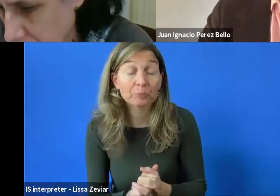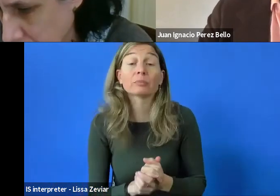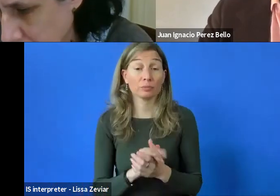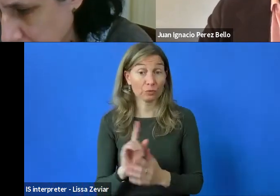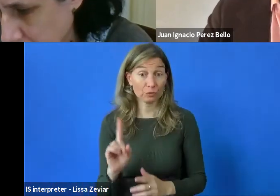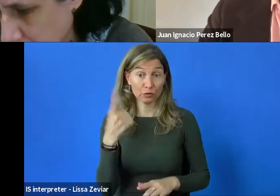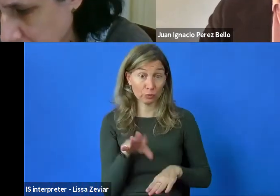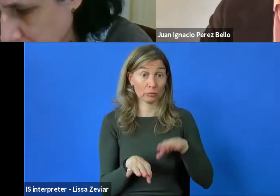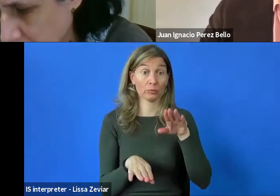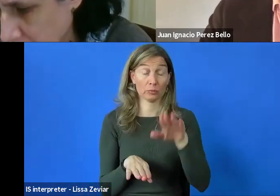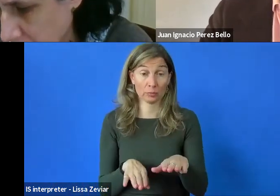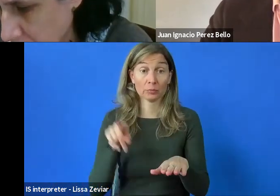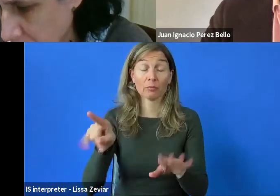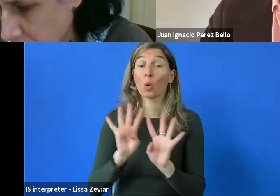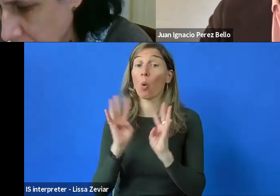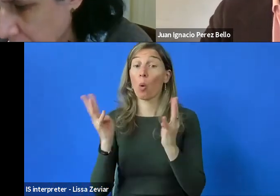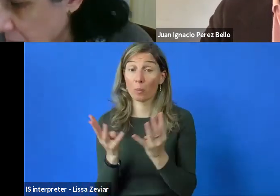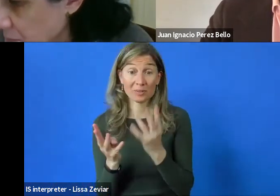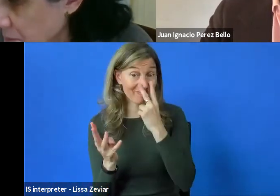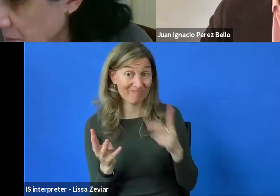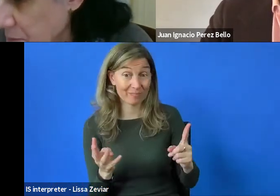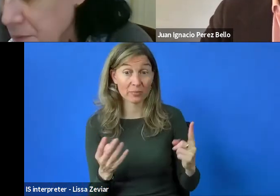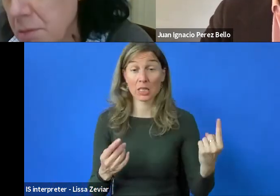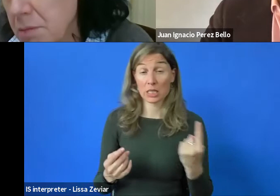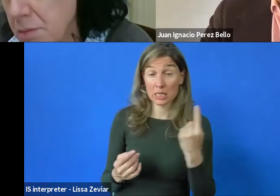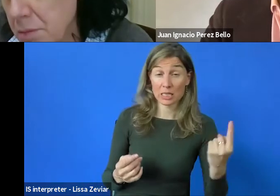the author was a single mother of a small child and was pregnant